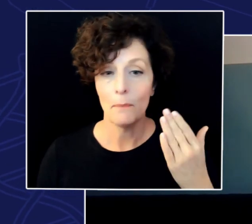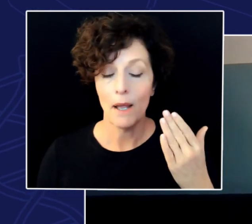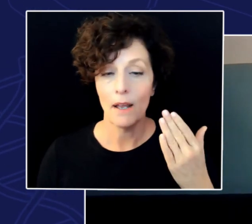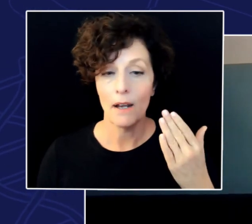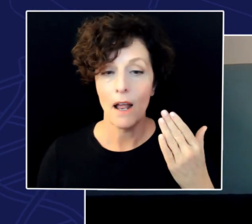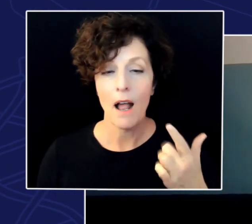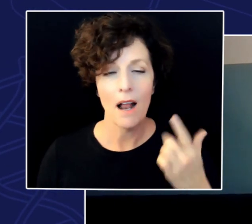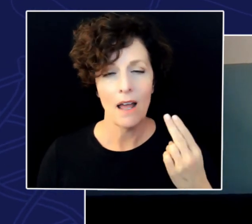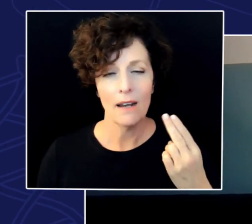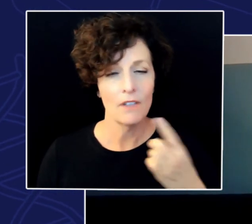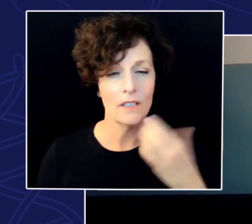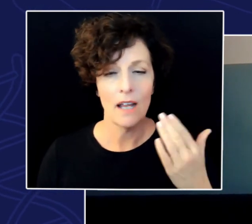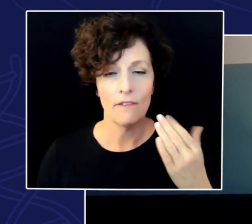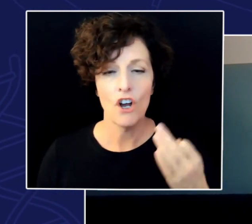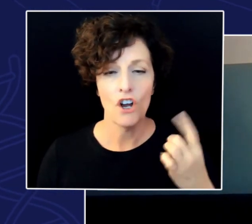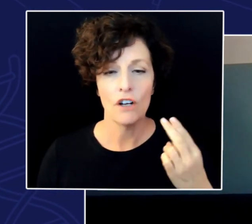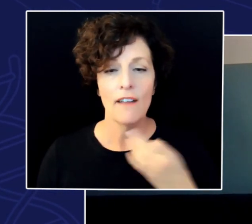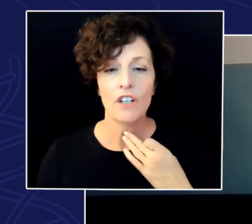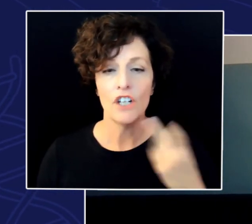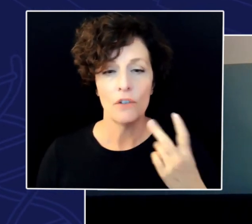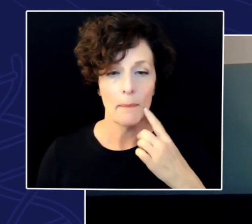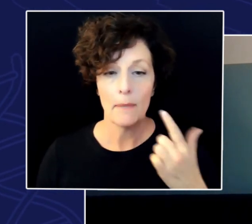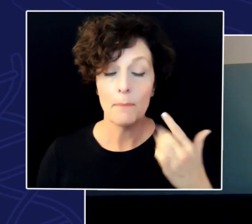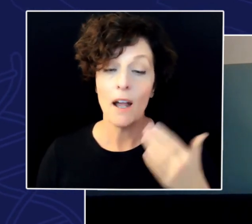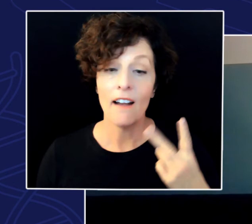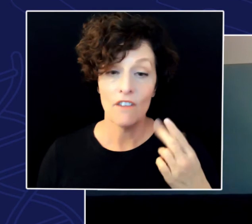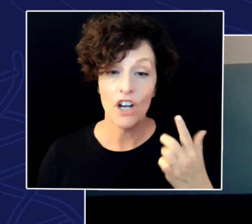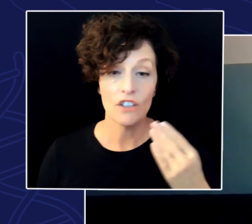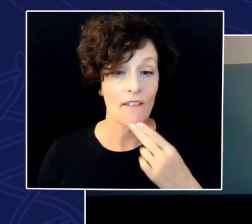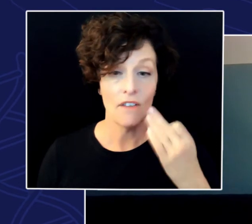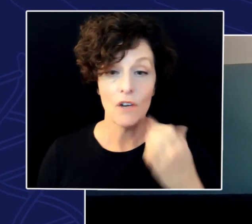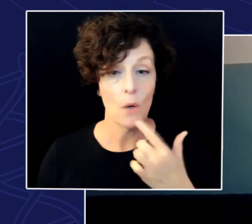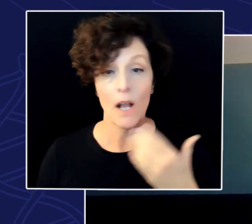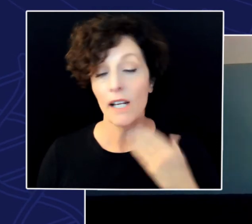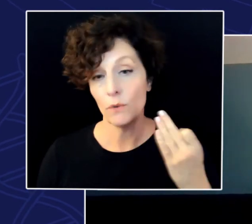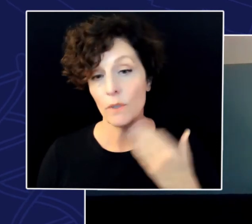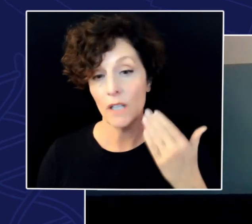but a lot of Deaf and Hard of Hearing people function very well in society,